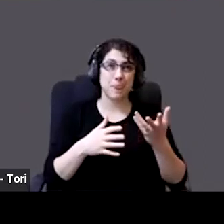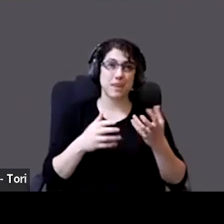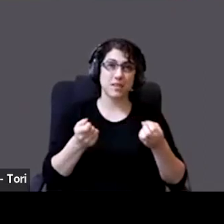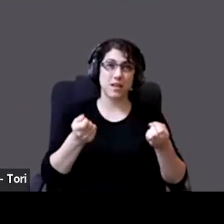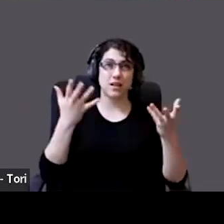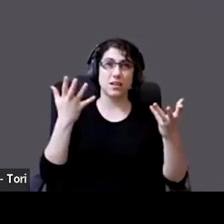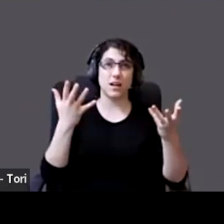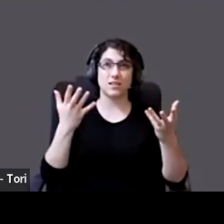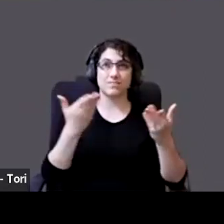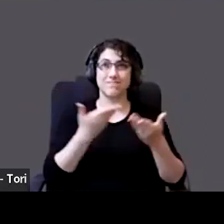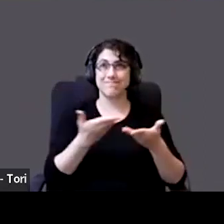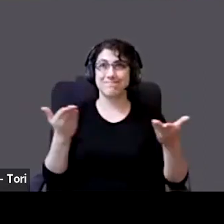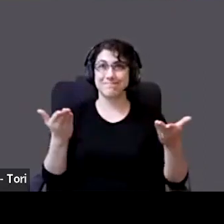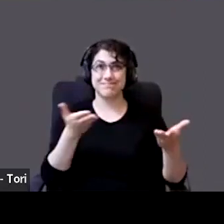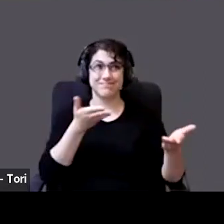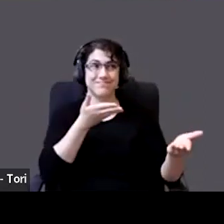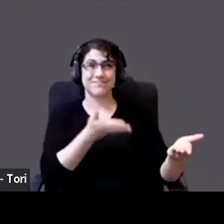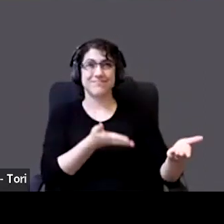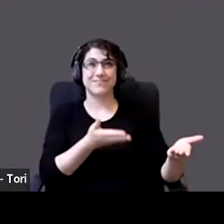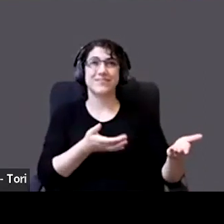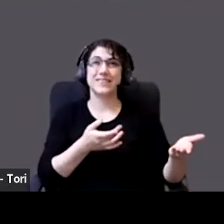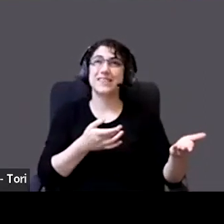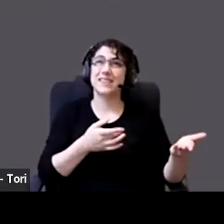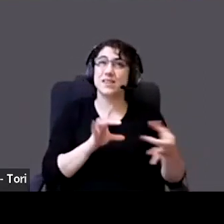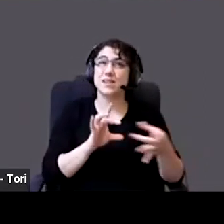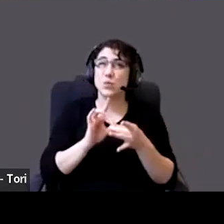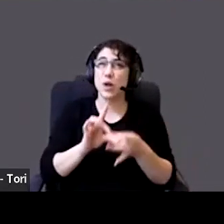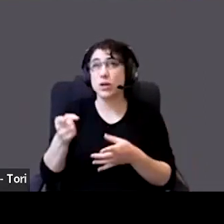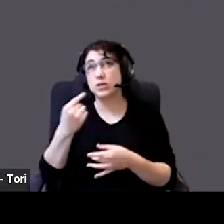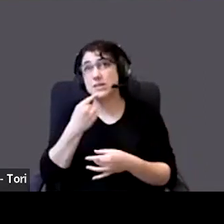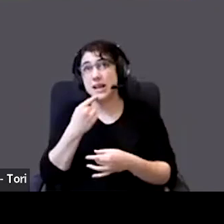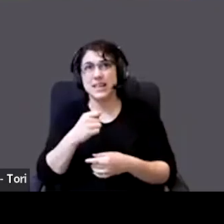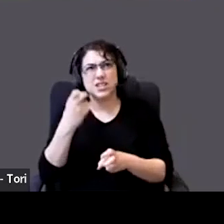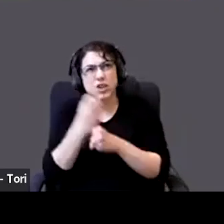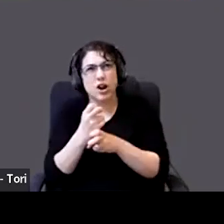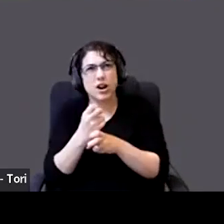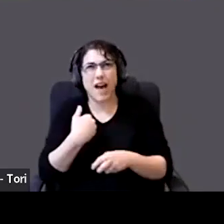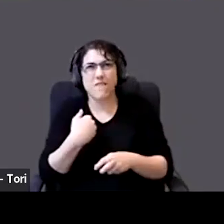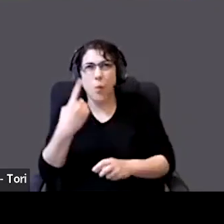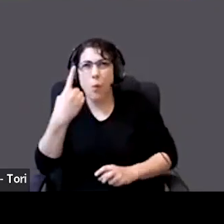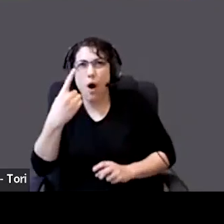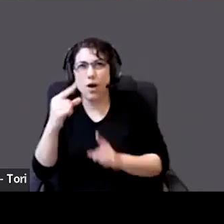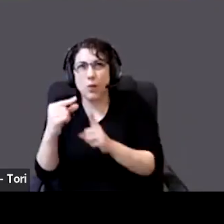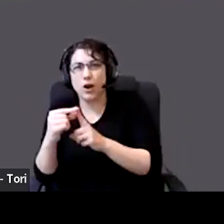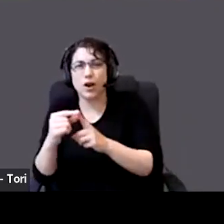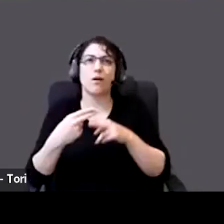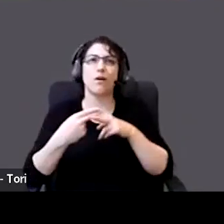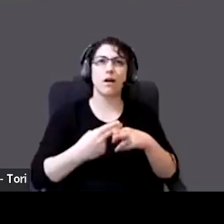that it deals exactly with what you're saying. It's just hard to put one word on it. And we're calling it the "quality manual". It could have been called the "quality